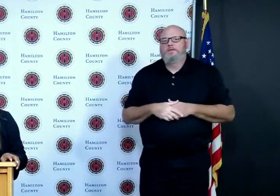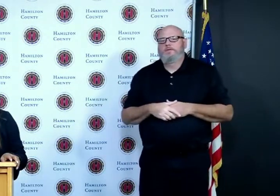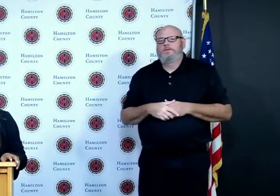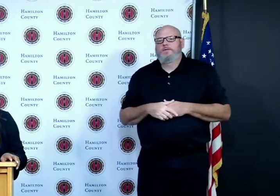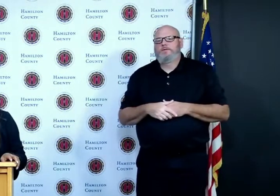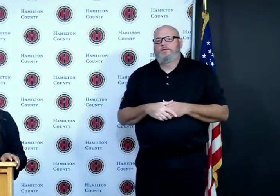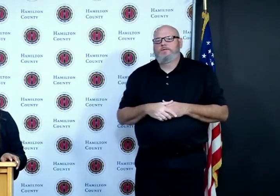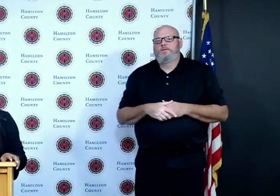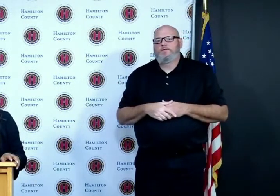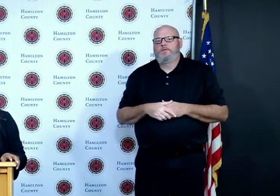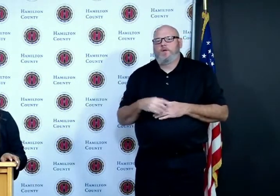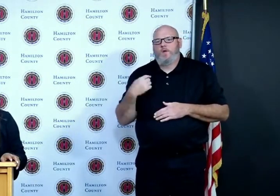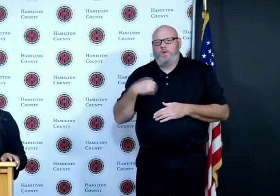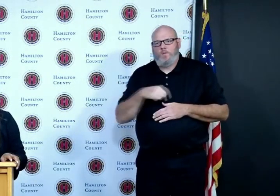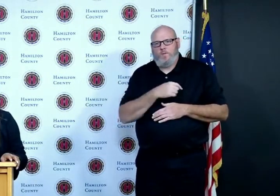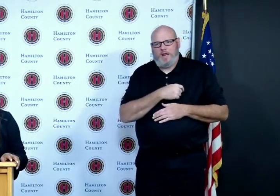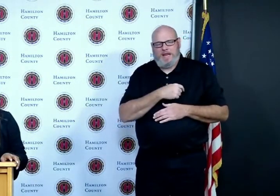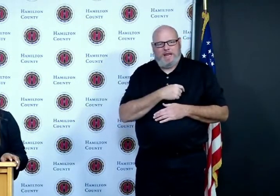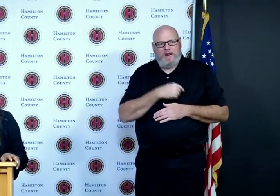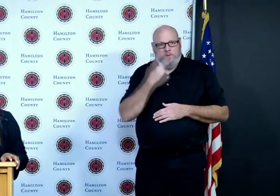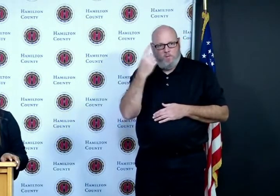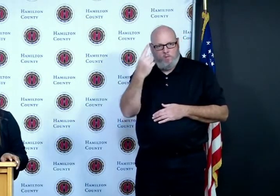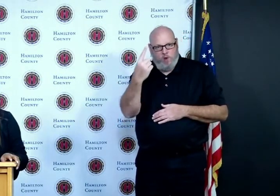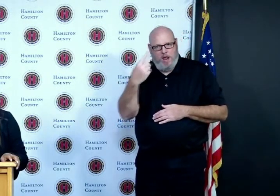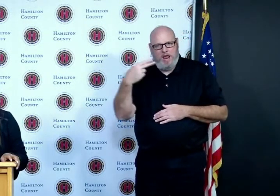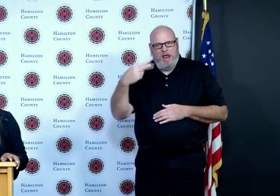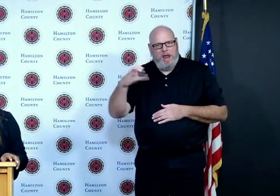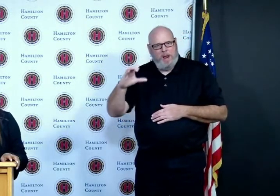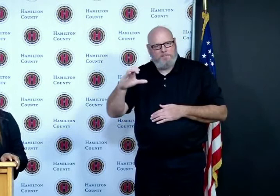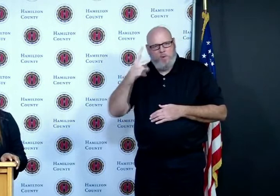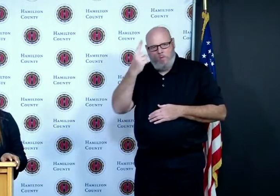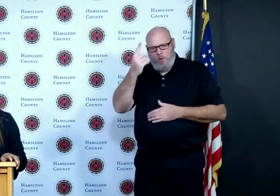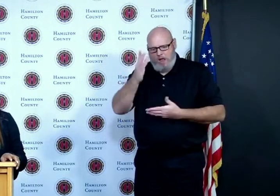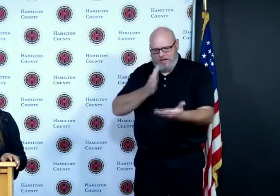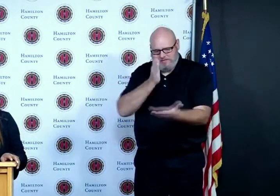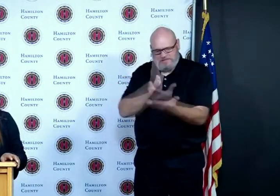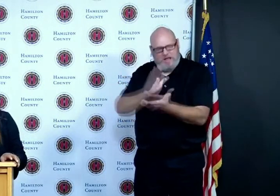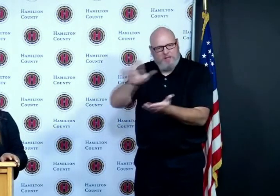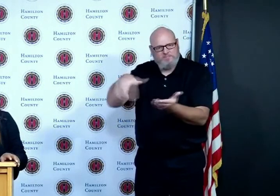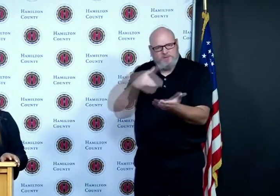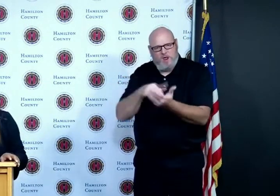that we do fund have capacity capacity we don't want to give money and then they don't have the